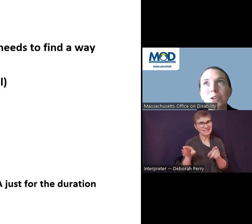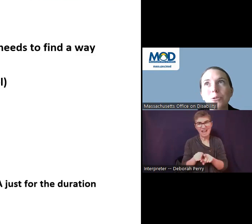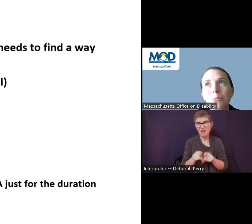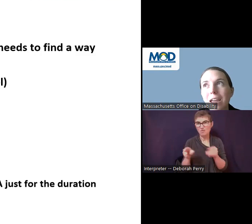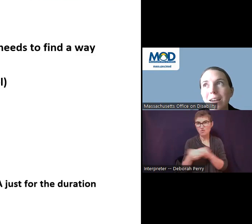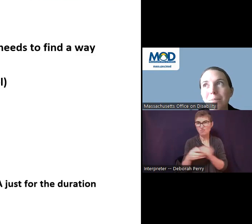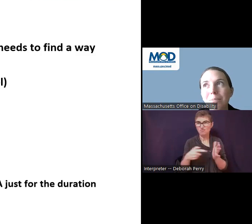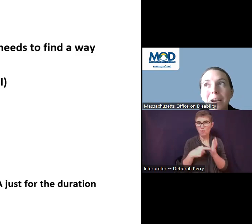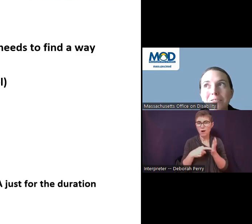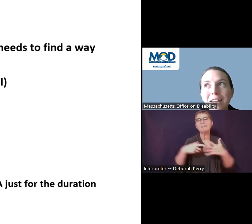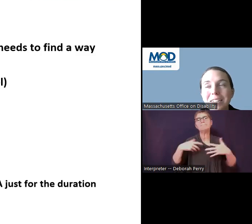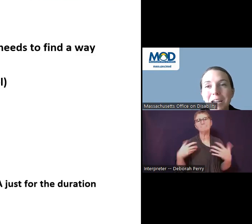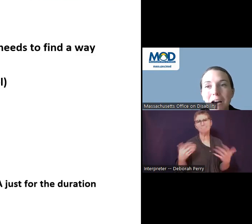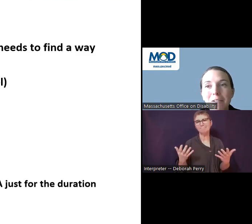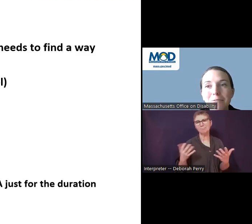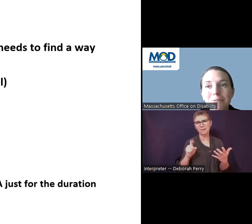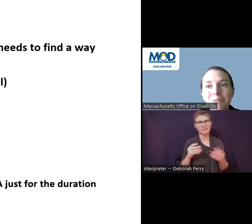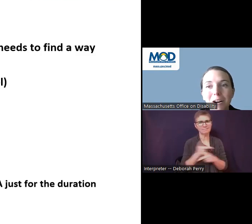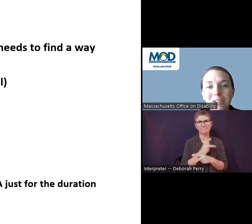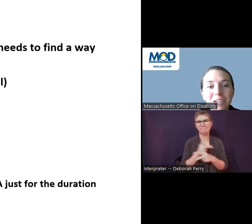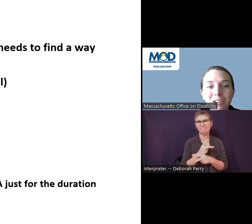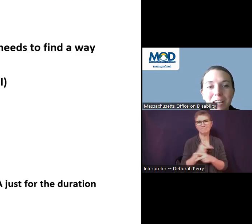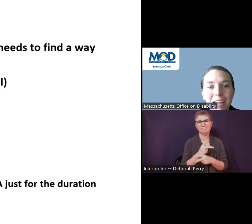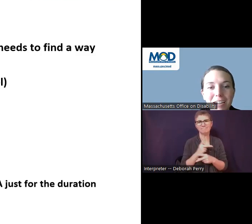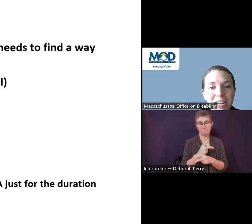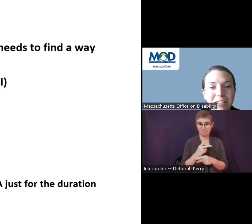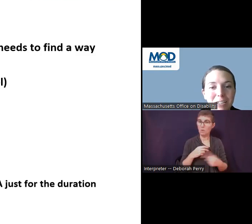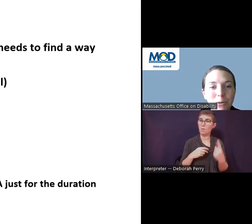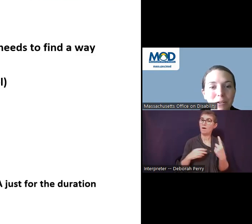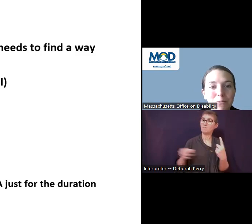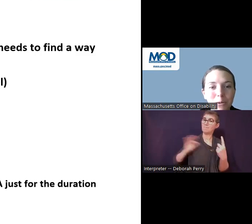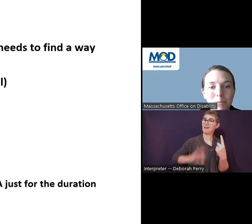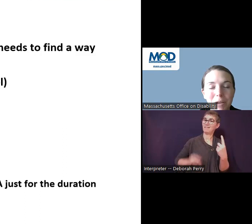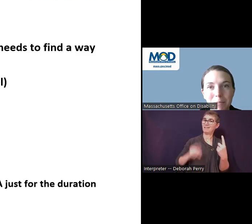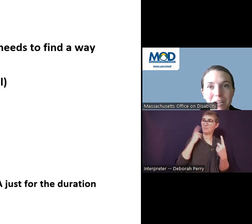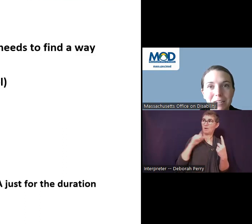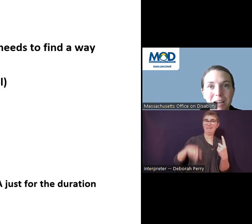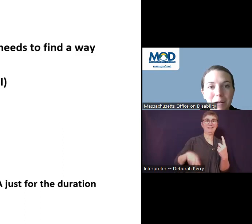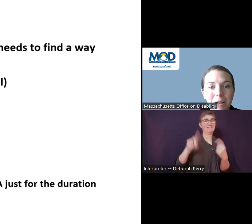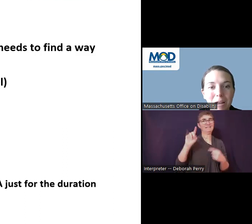of the great benefits of our digital age and this sort of post-pandemic